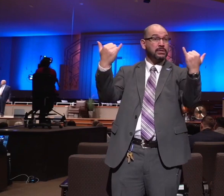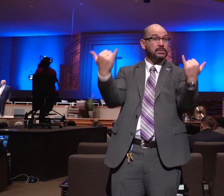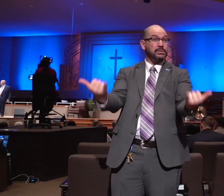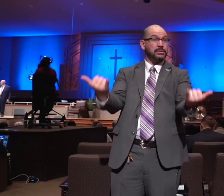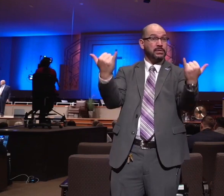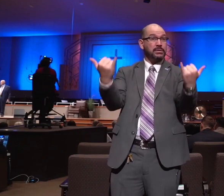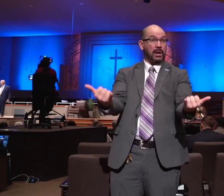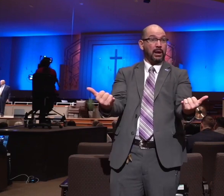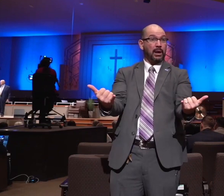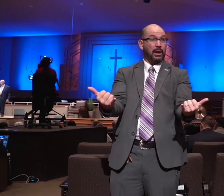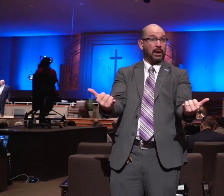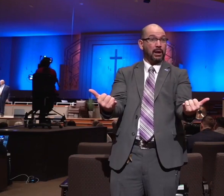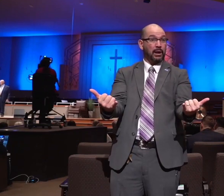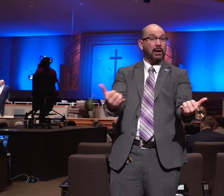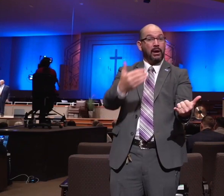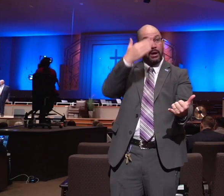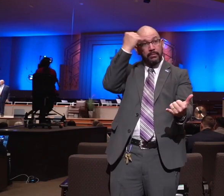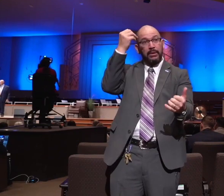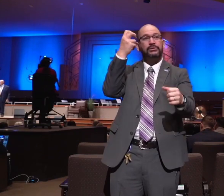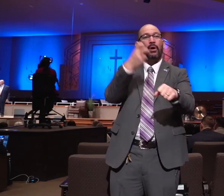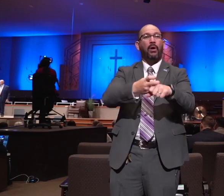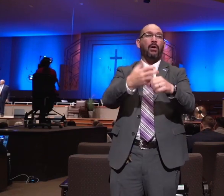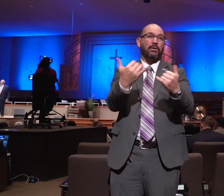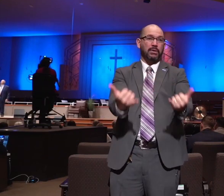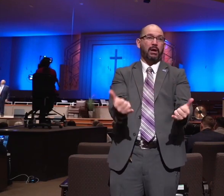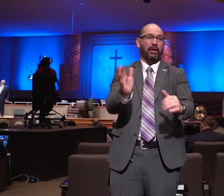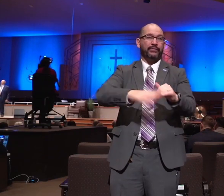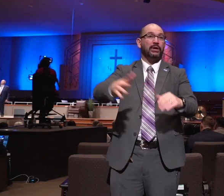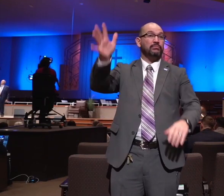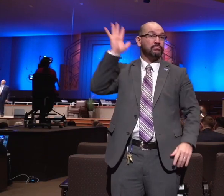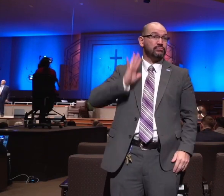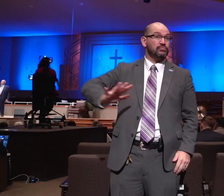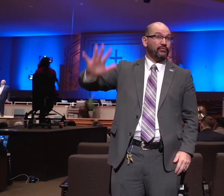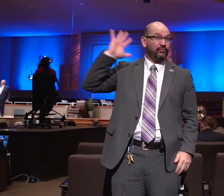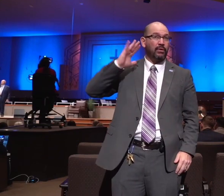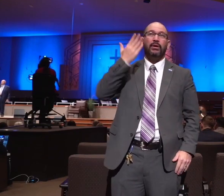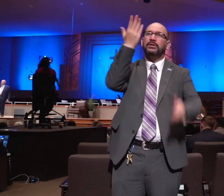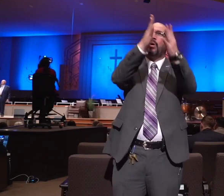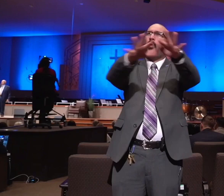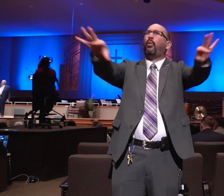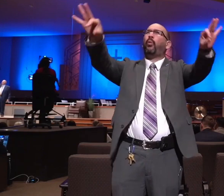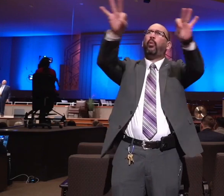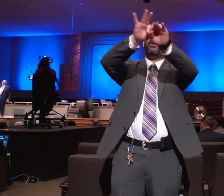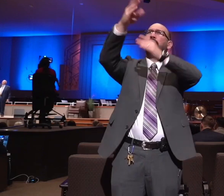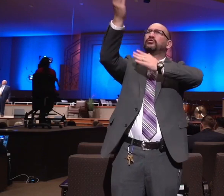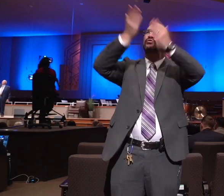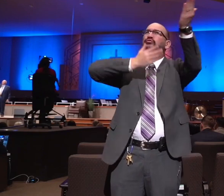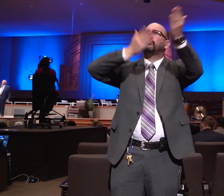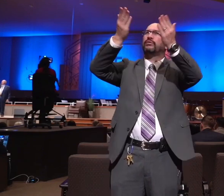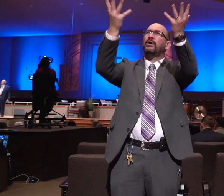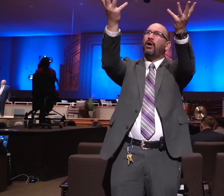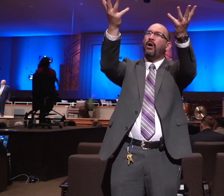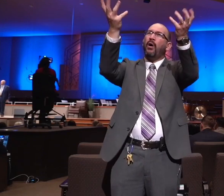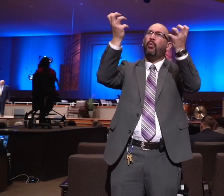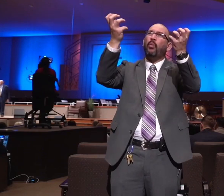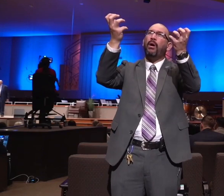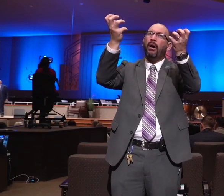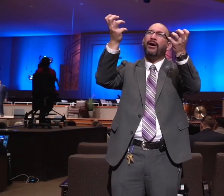costs at least a little bit He's worthy